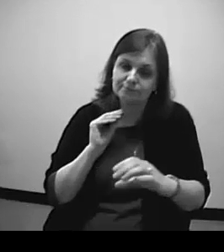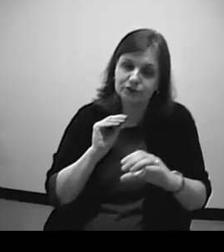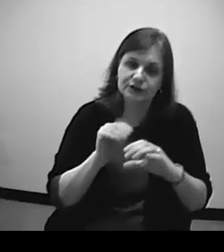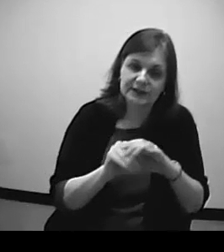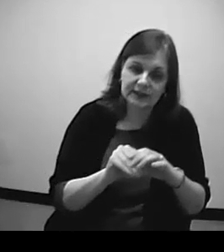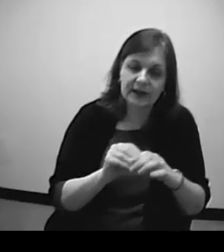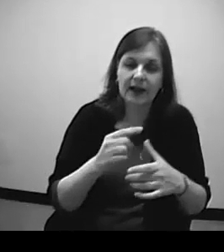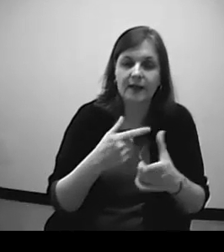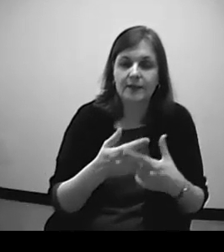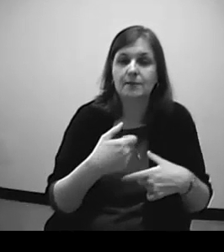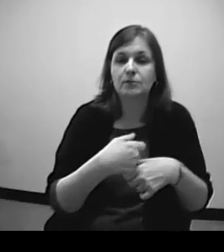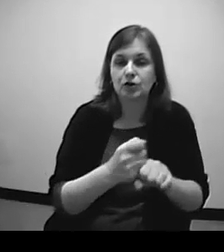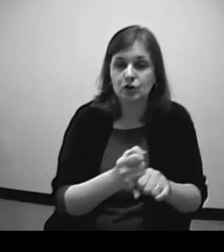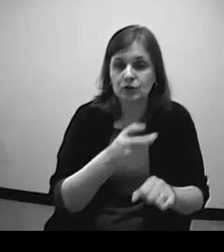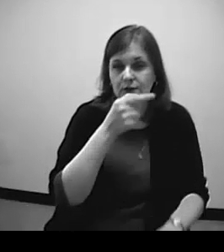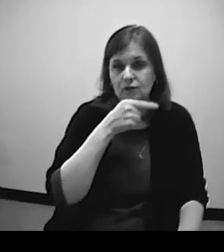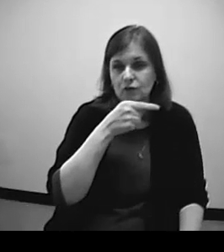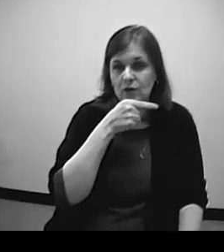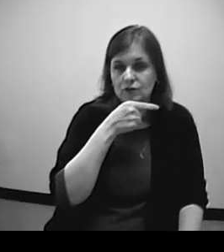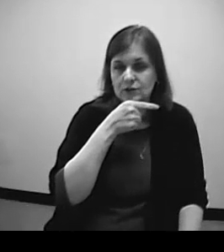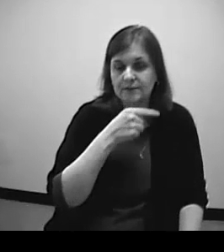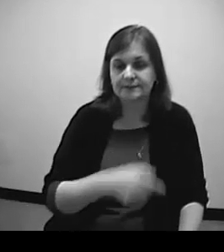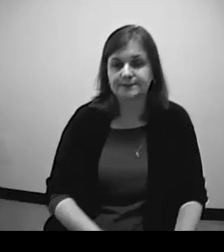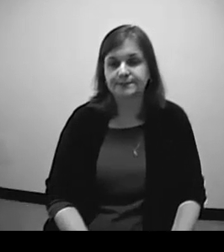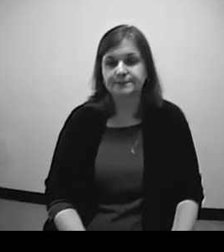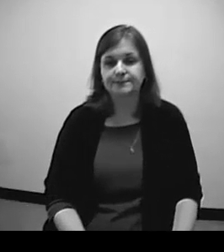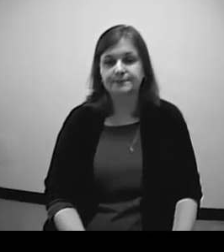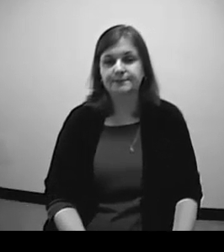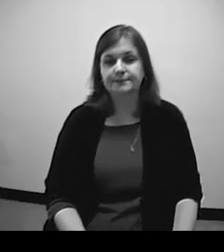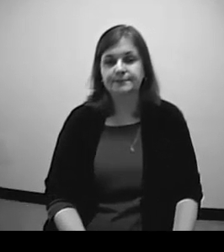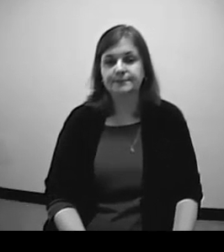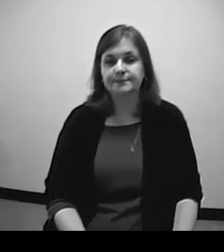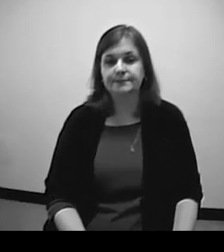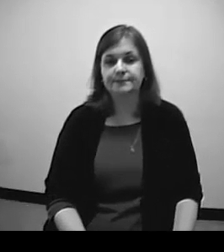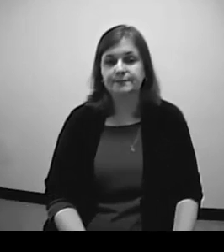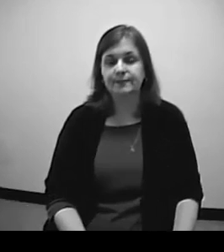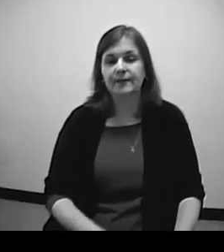and produce glucose